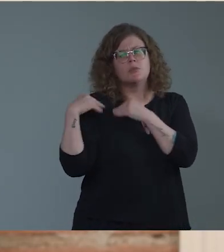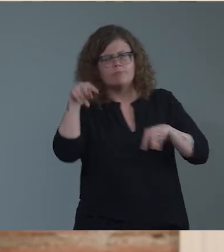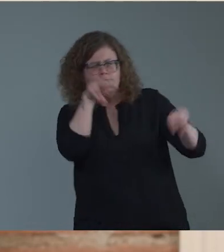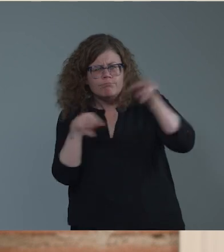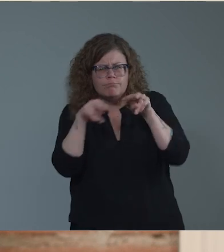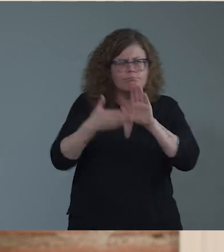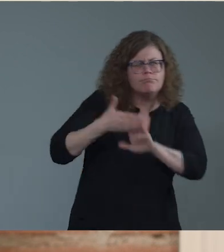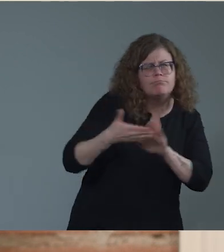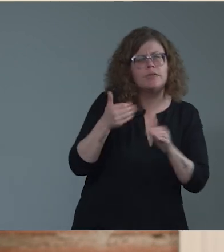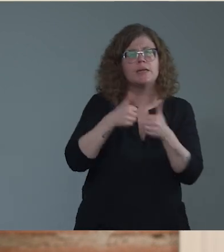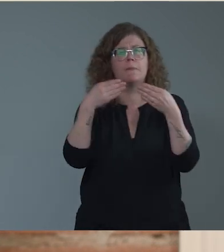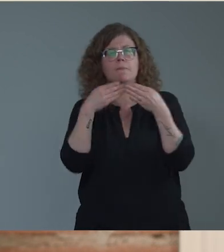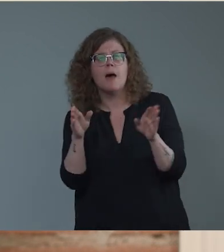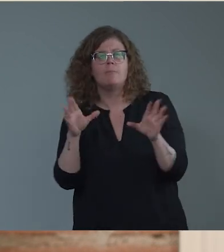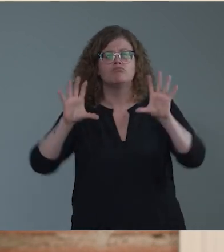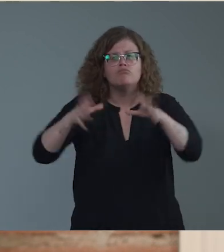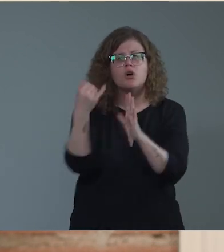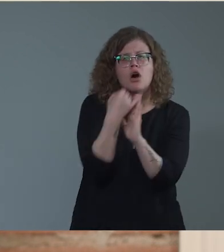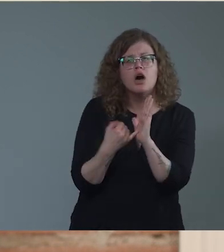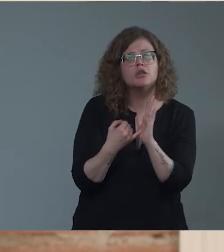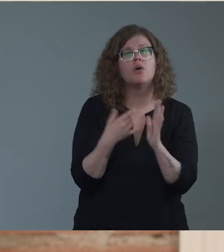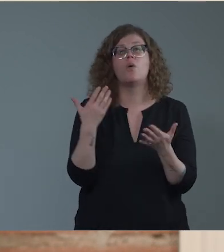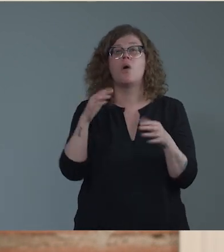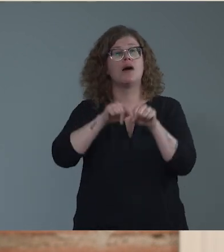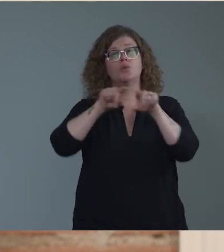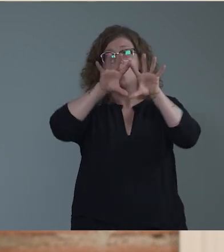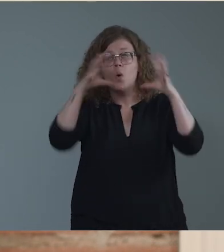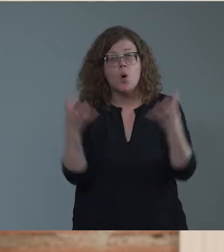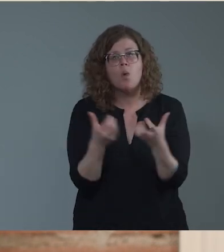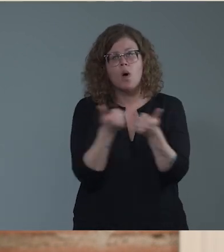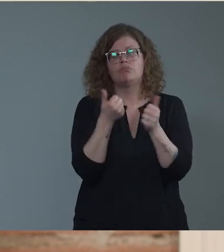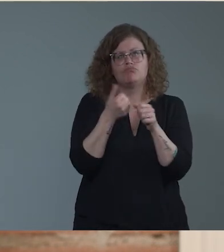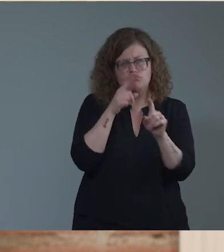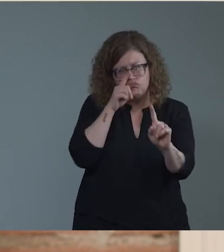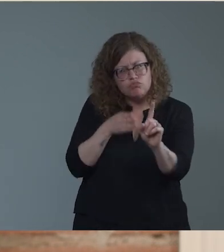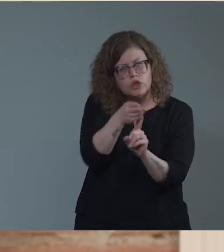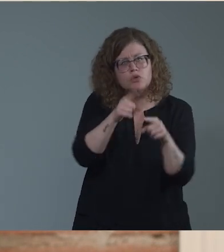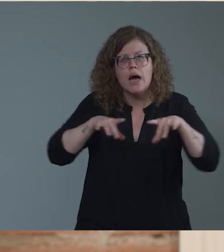which identifies opportunities to integrate public art into city projects. So there's always new work coming,